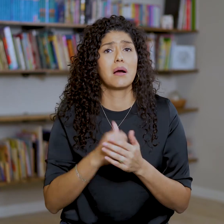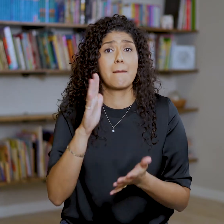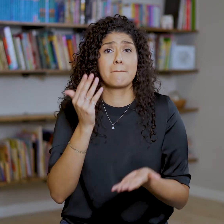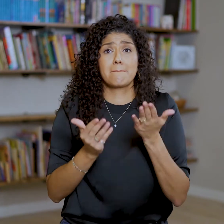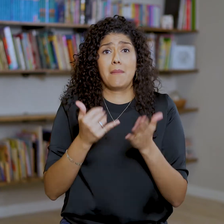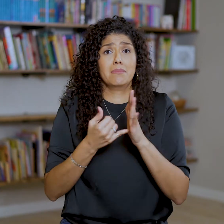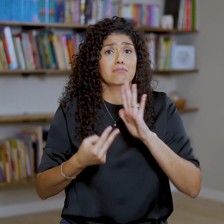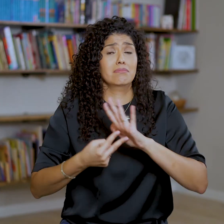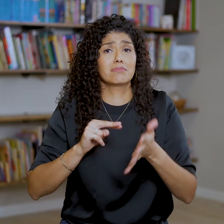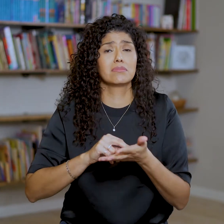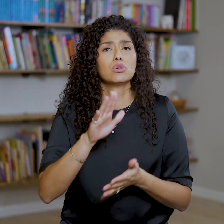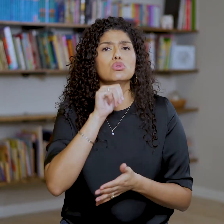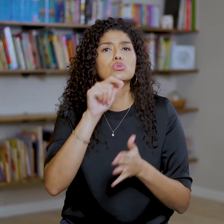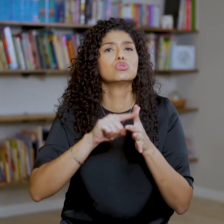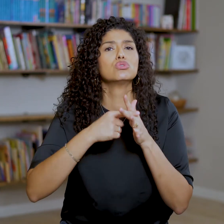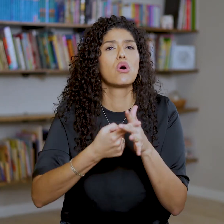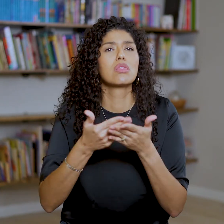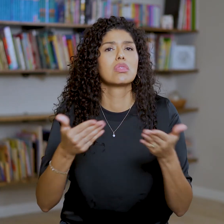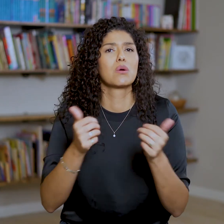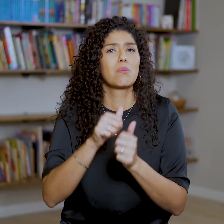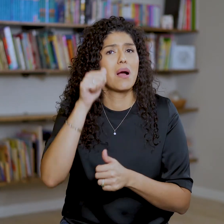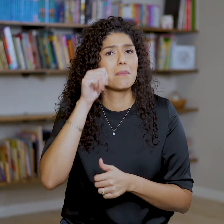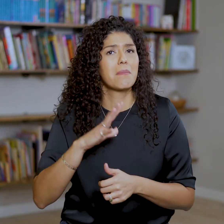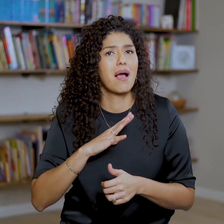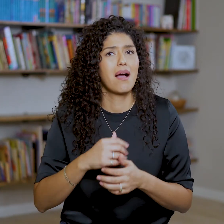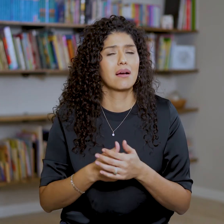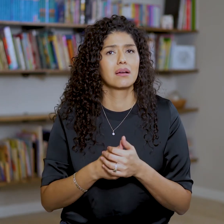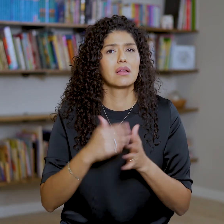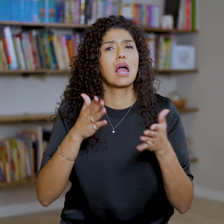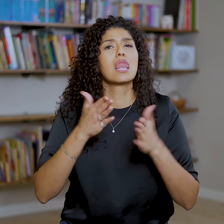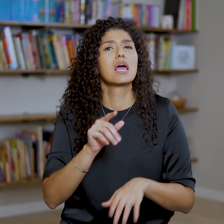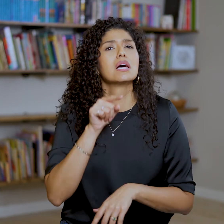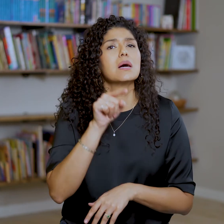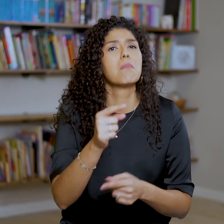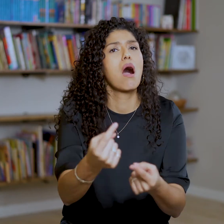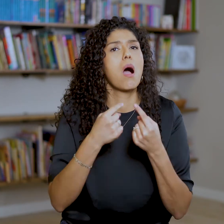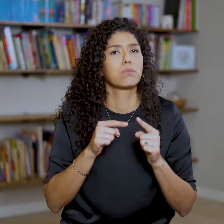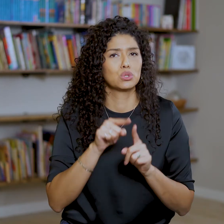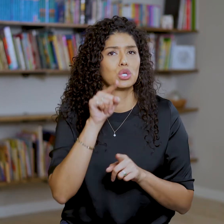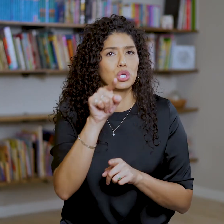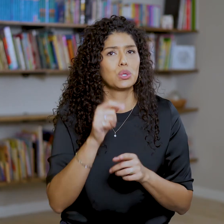Maybe it means, “Don’t initiate things with a man; let him come to you,”